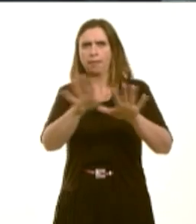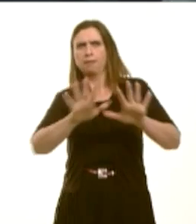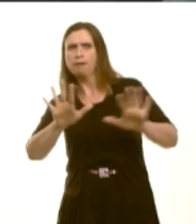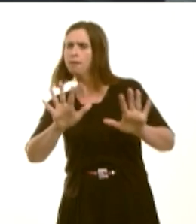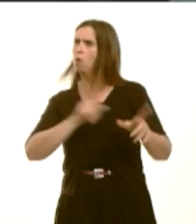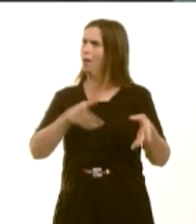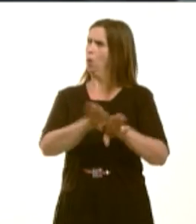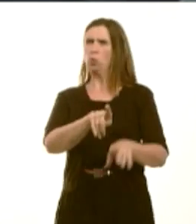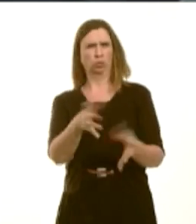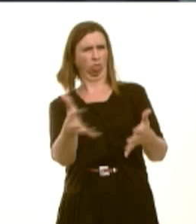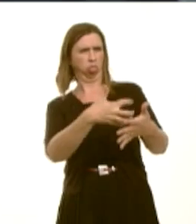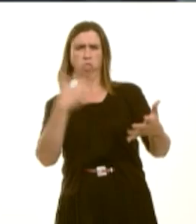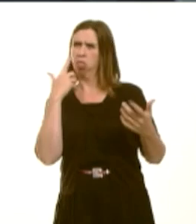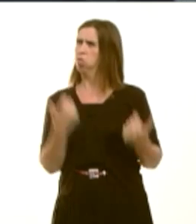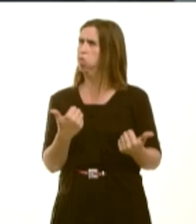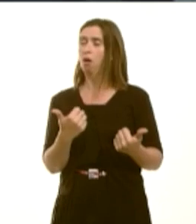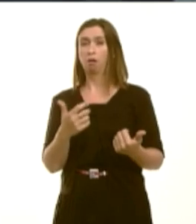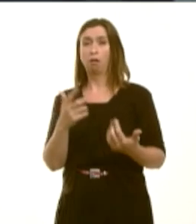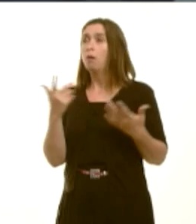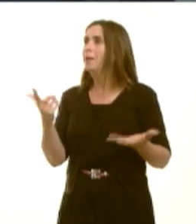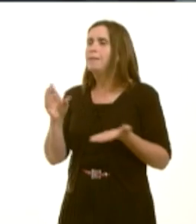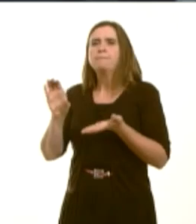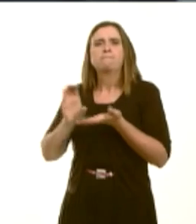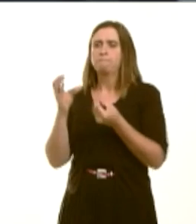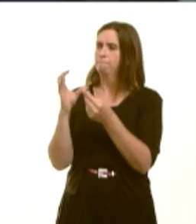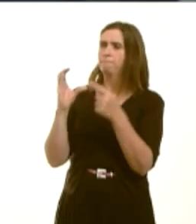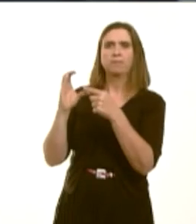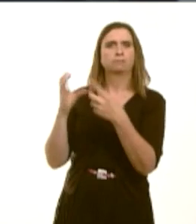relating to opencast, where there arenít funds for restoration, have taken place within